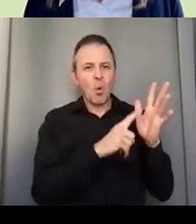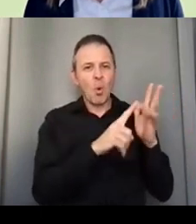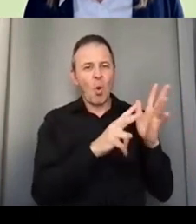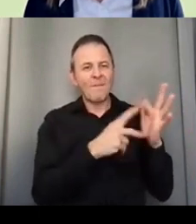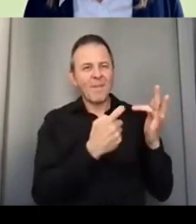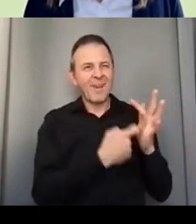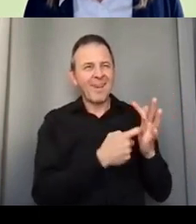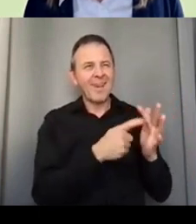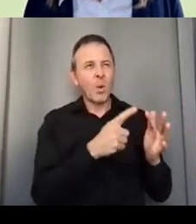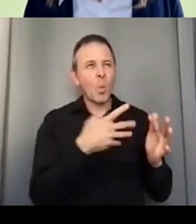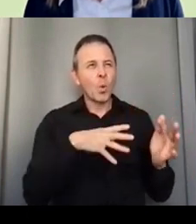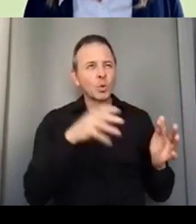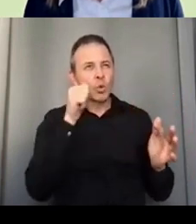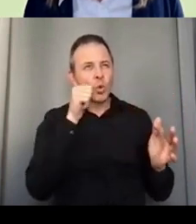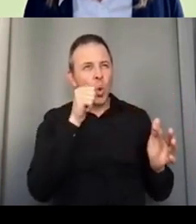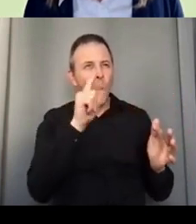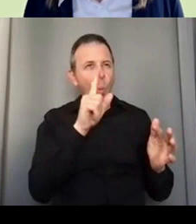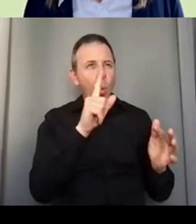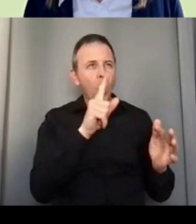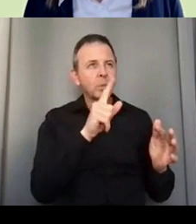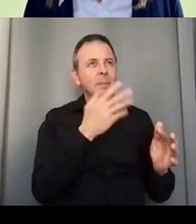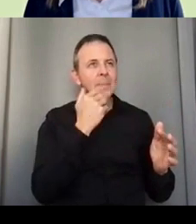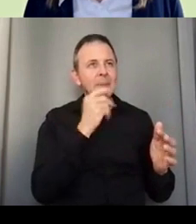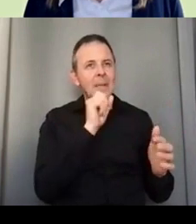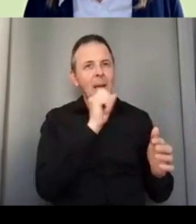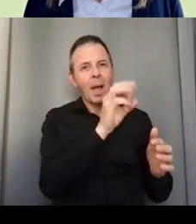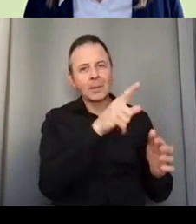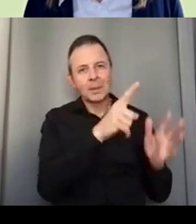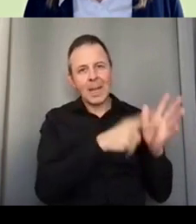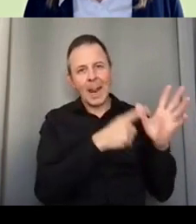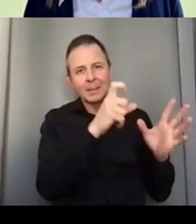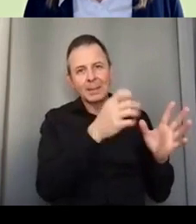what you're getting ask them to email you with their proposal what they're